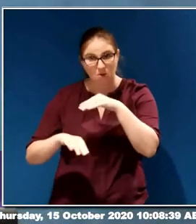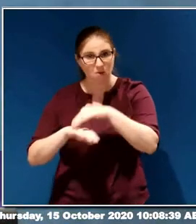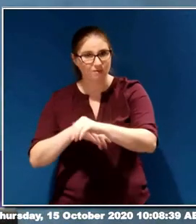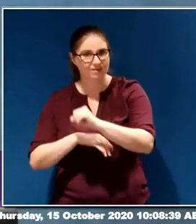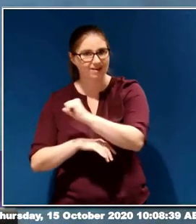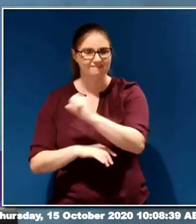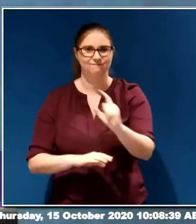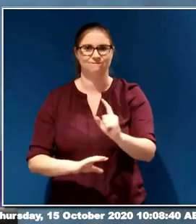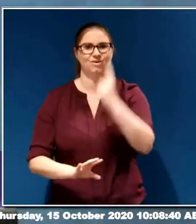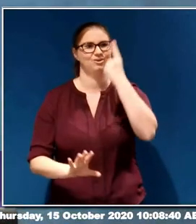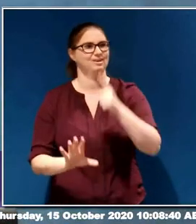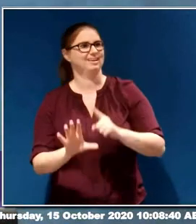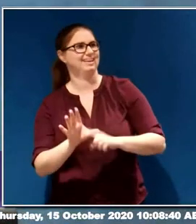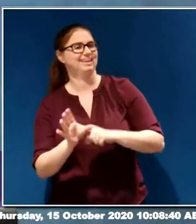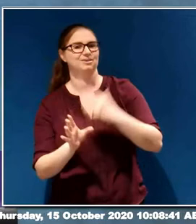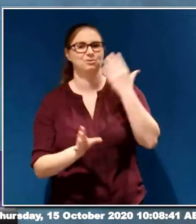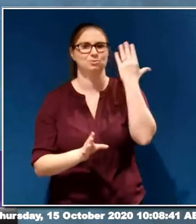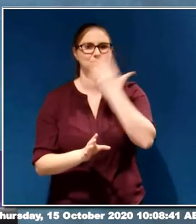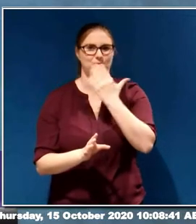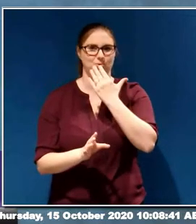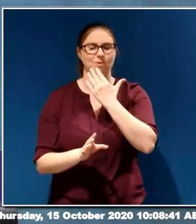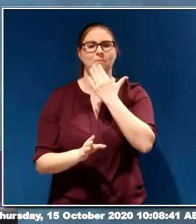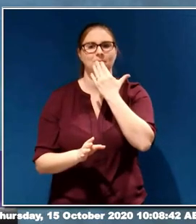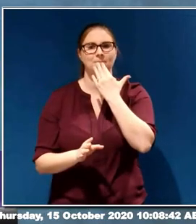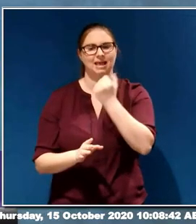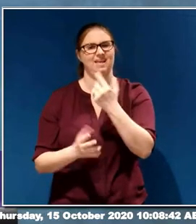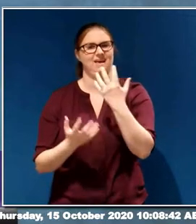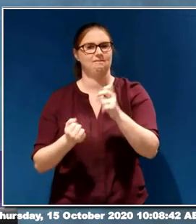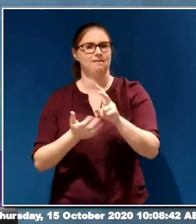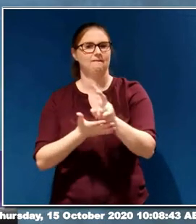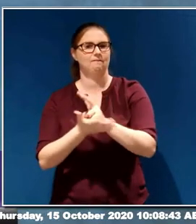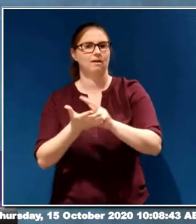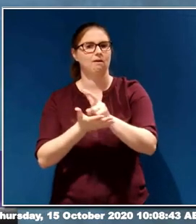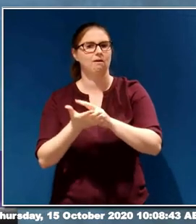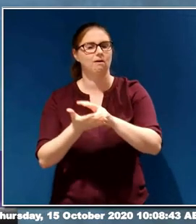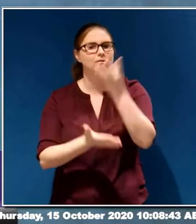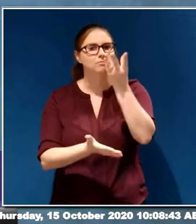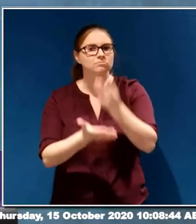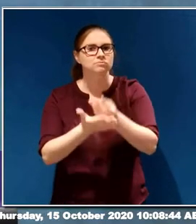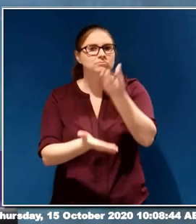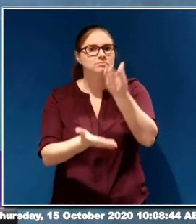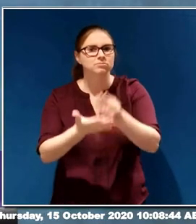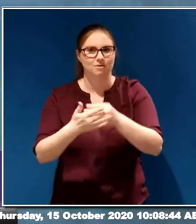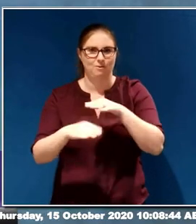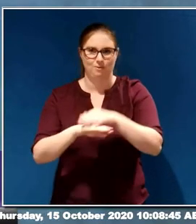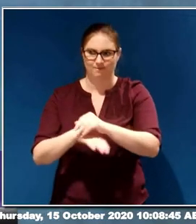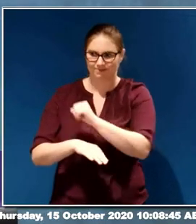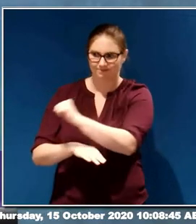IND.0004.0002.0005.